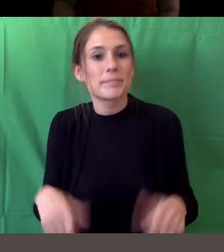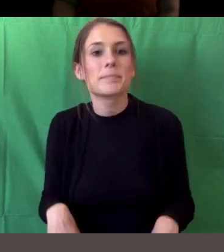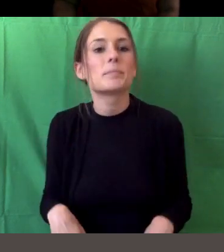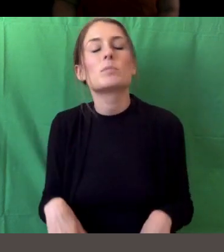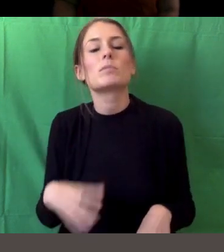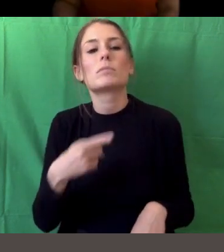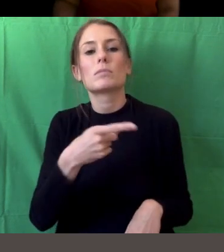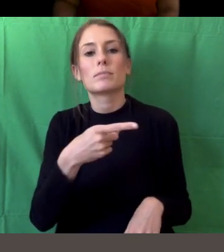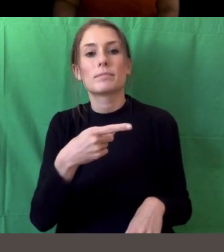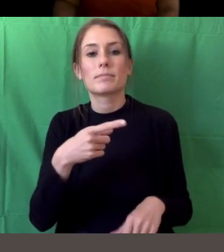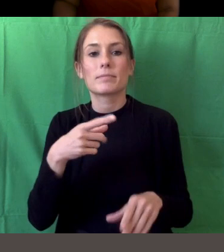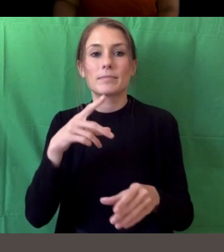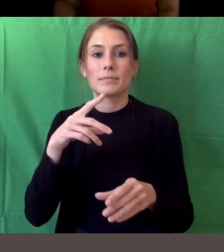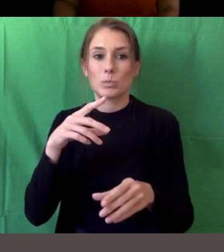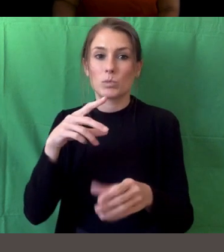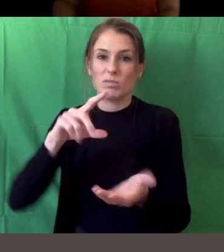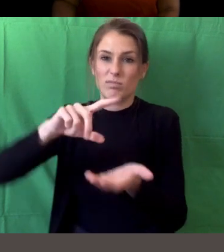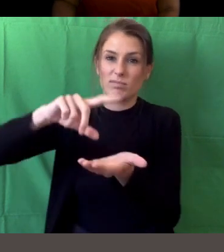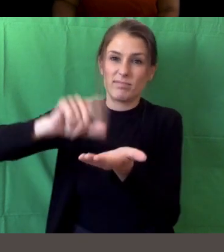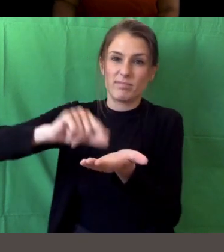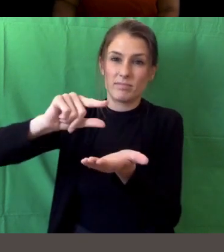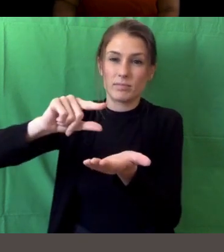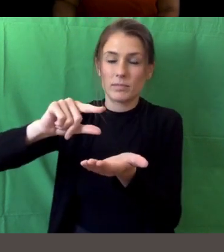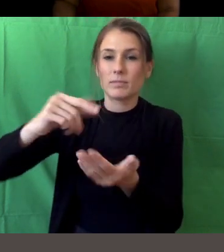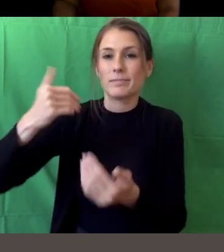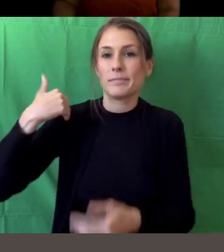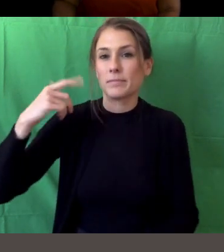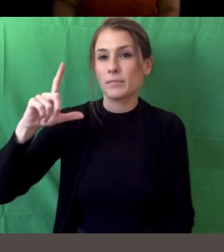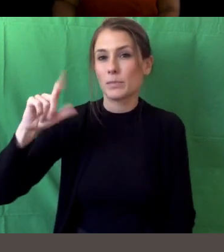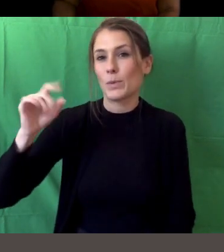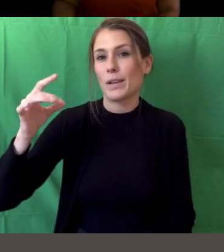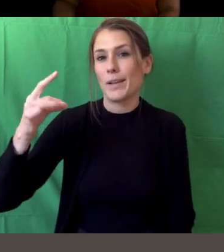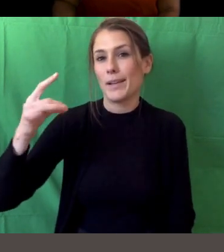as well. This was in the press.